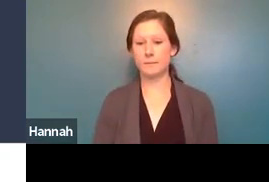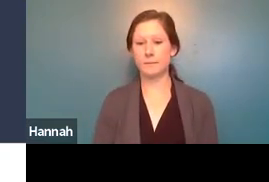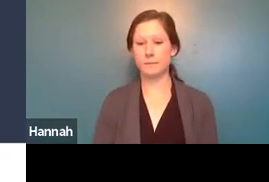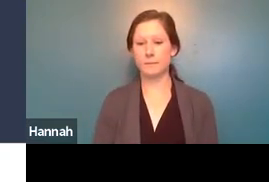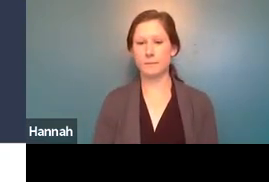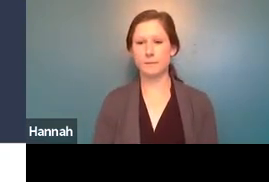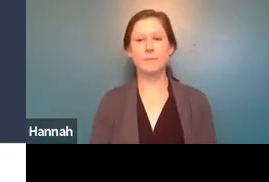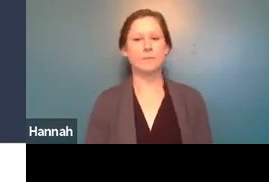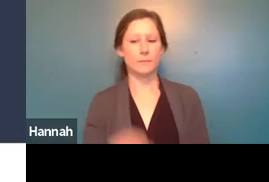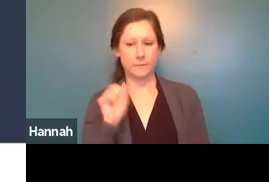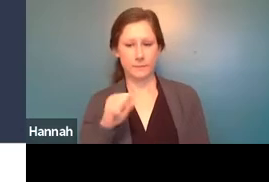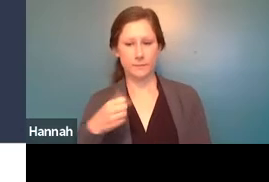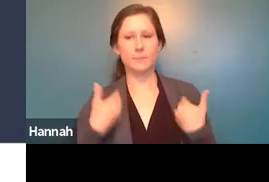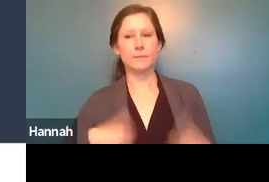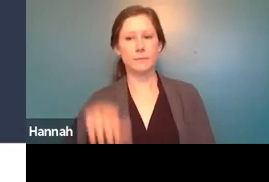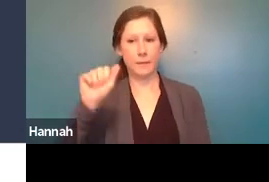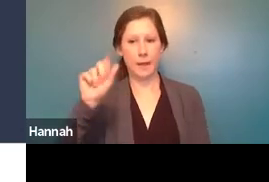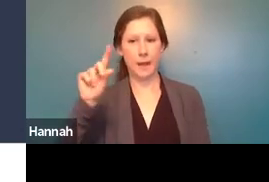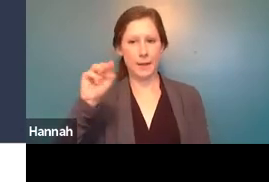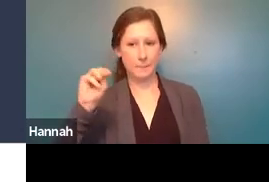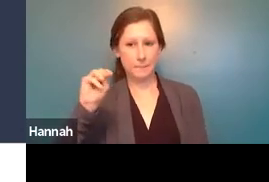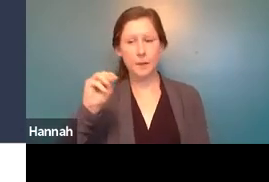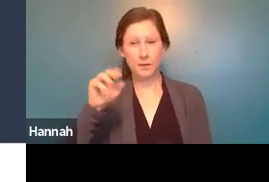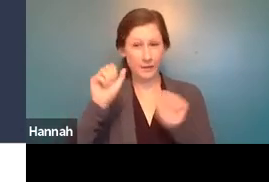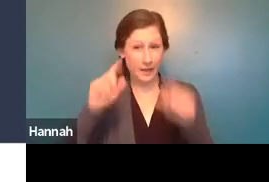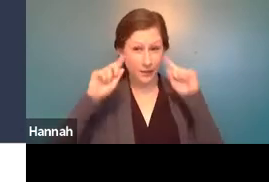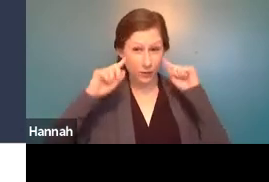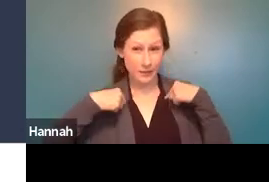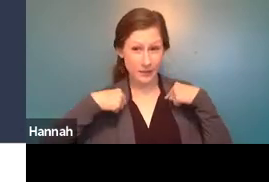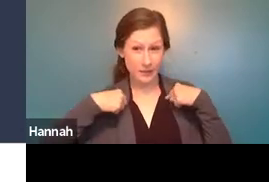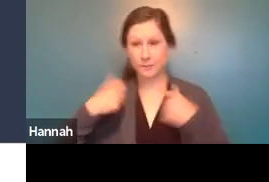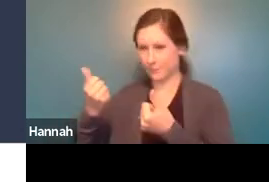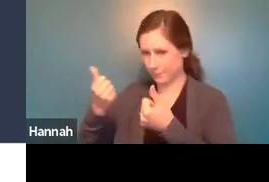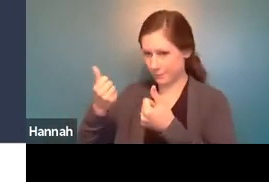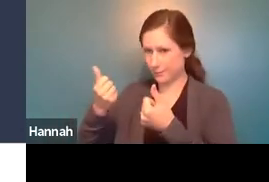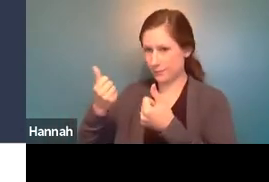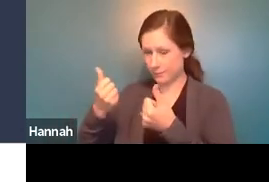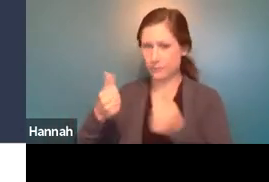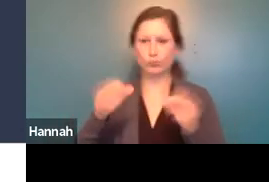Adam: I can comment. Can y'all hear me? Yes great. This is Adam from